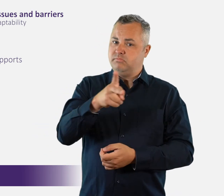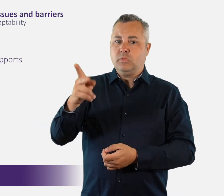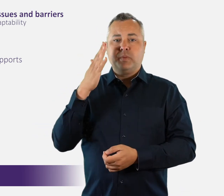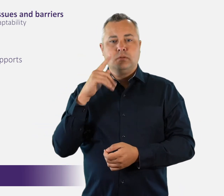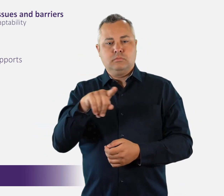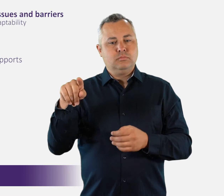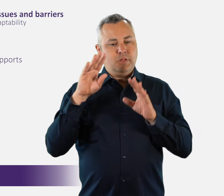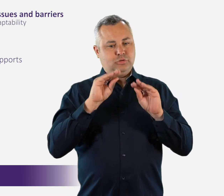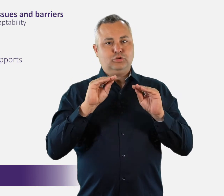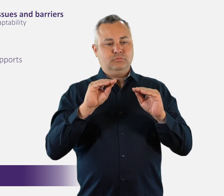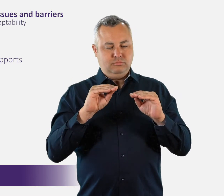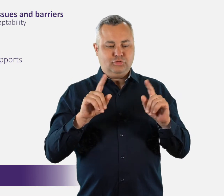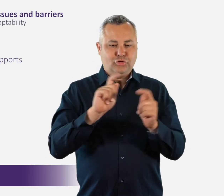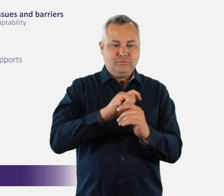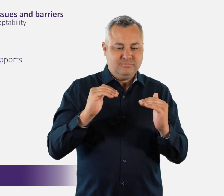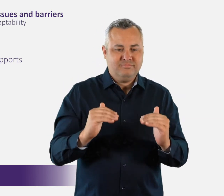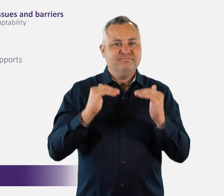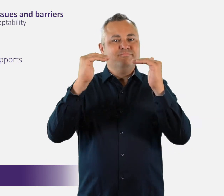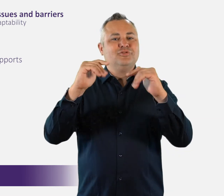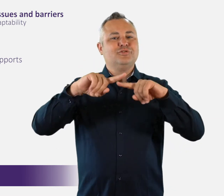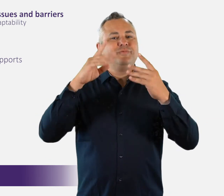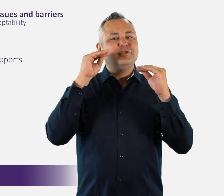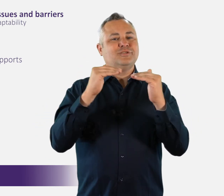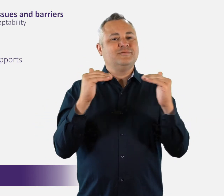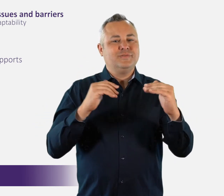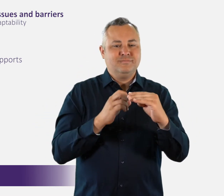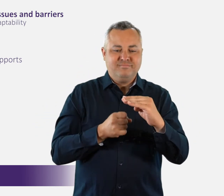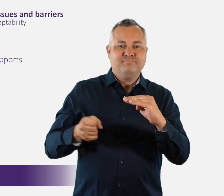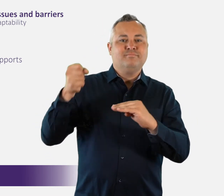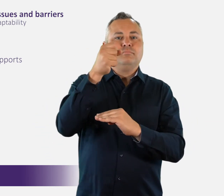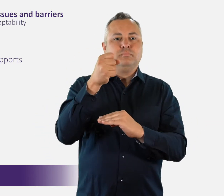Transition between stages of education often represent periods -